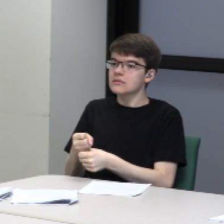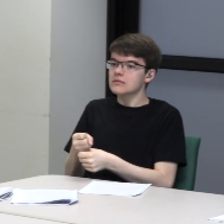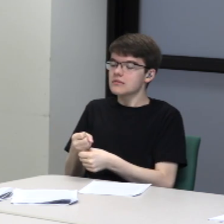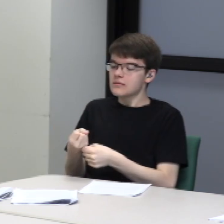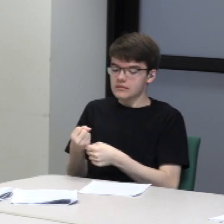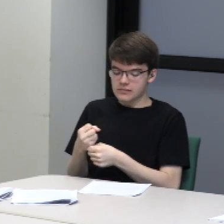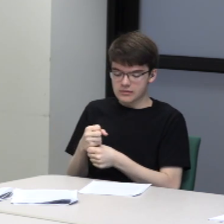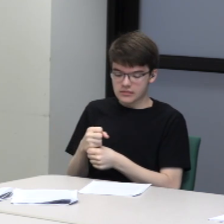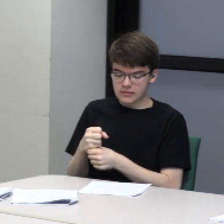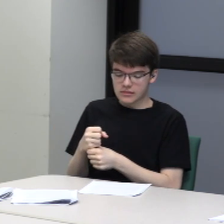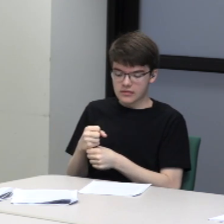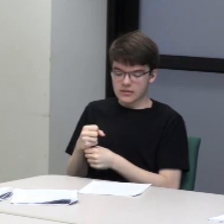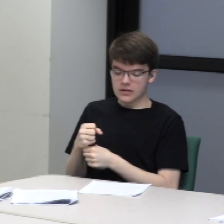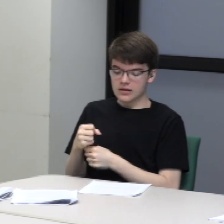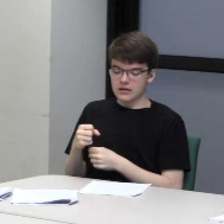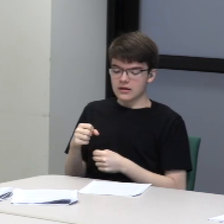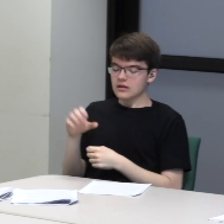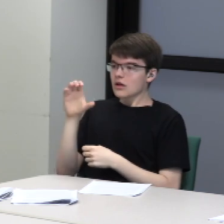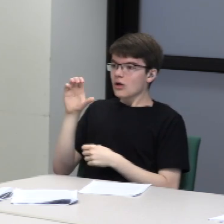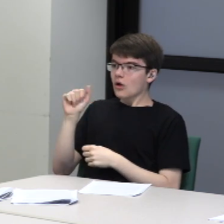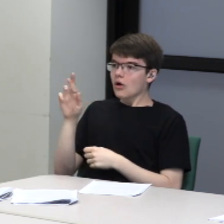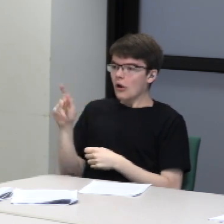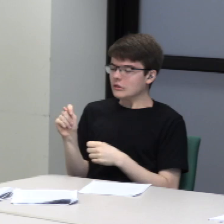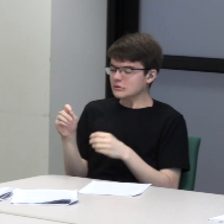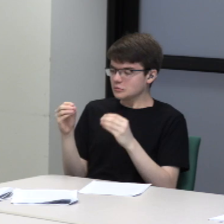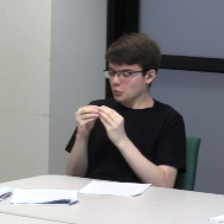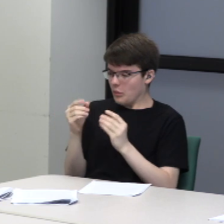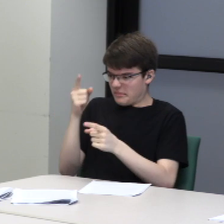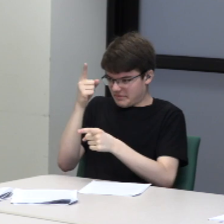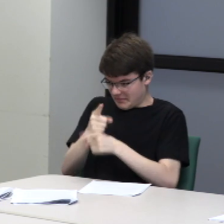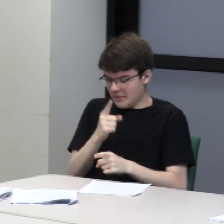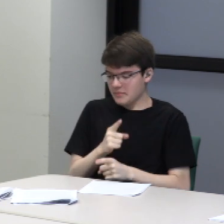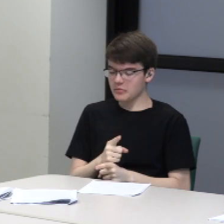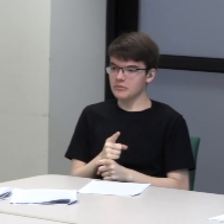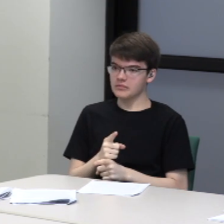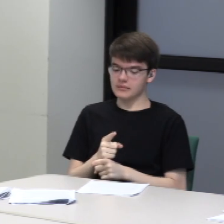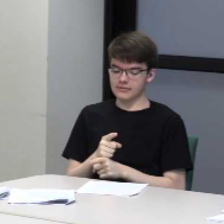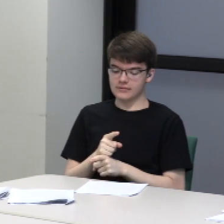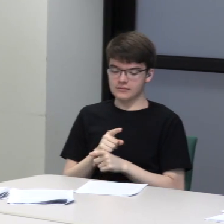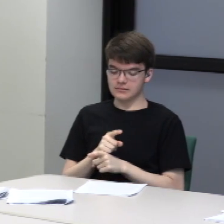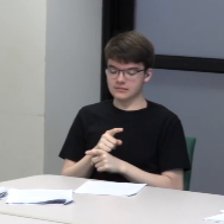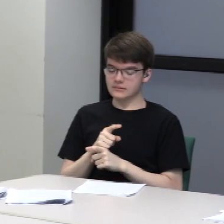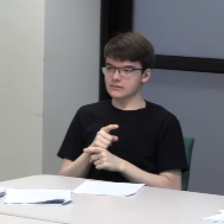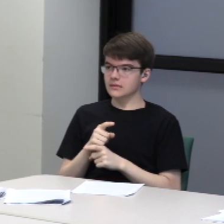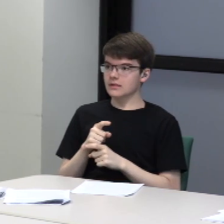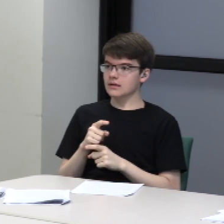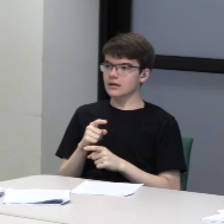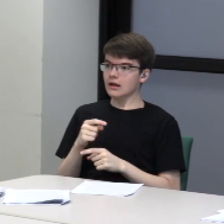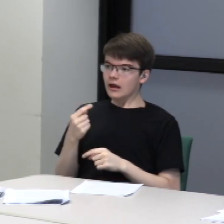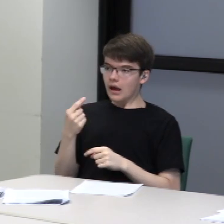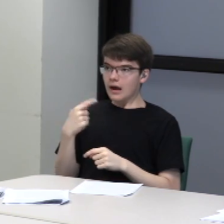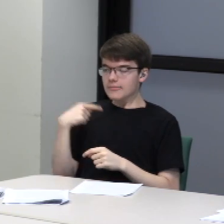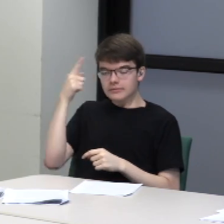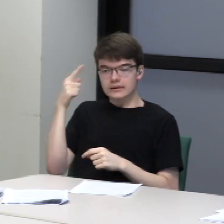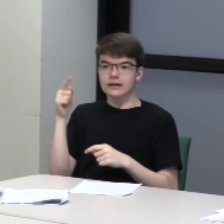It's more of a summary. Whereas CART is more accurate.